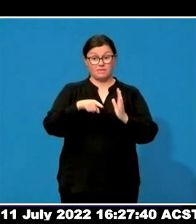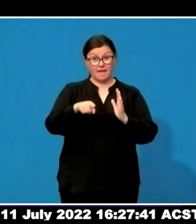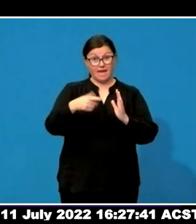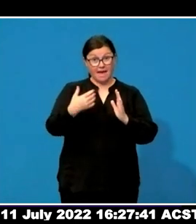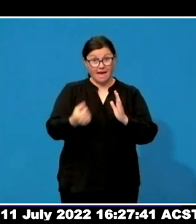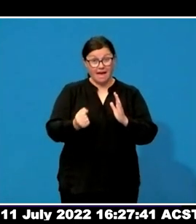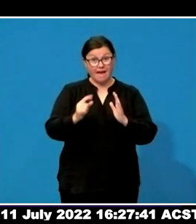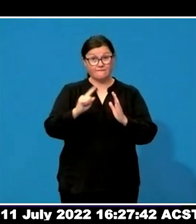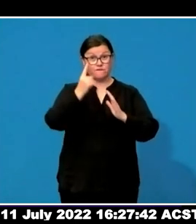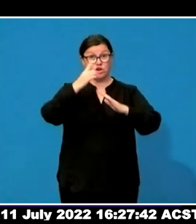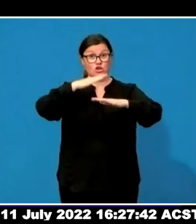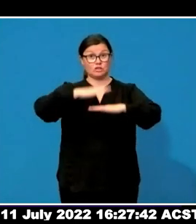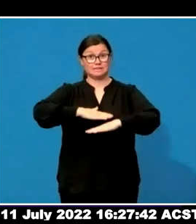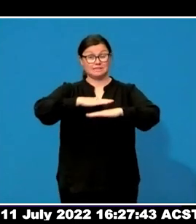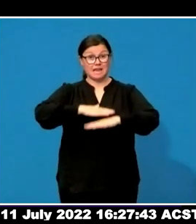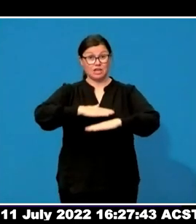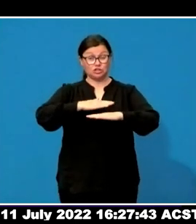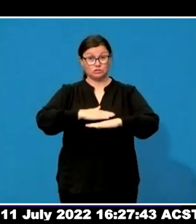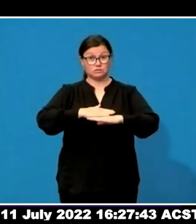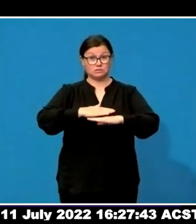Australian sign interpreters?